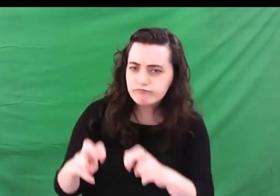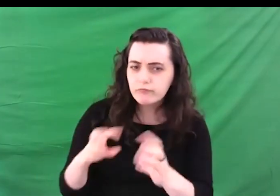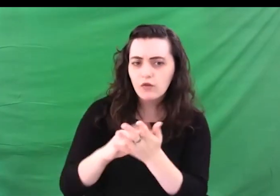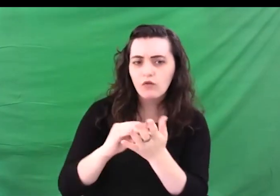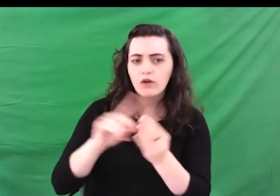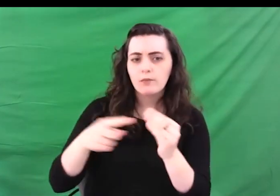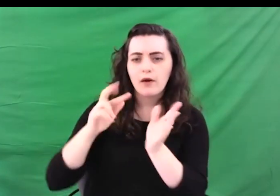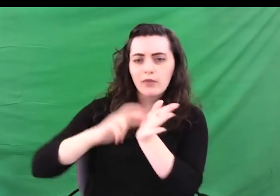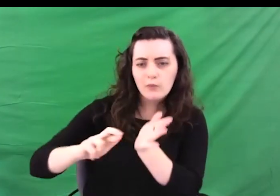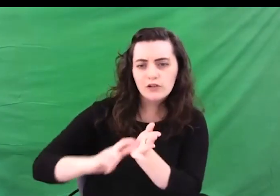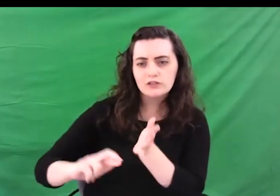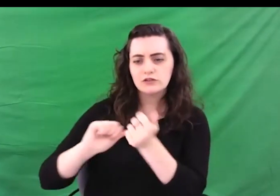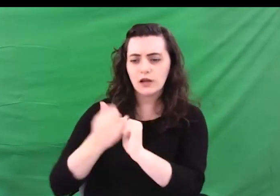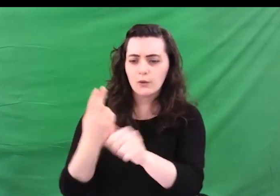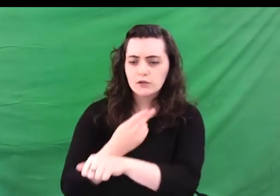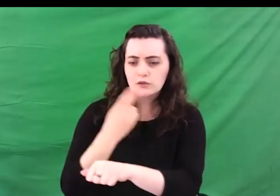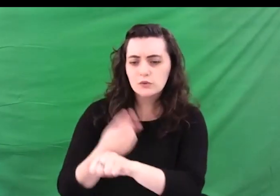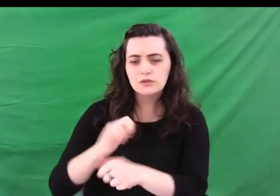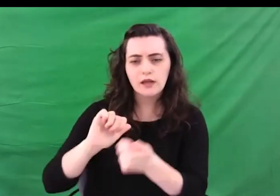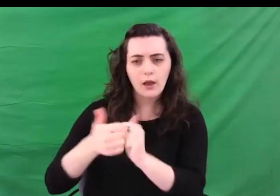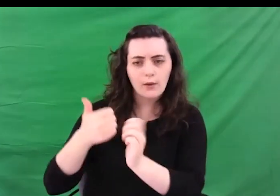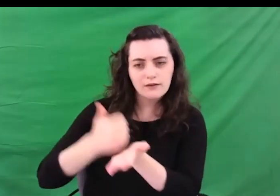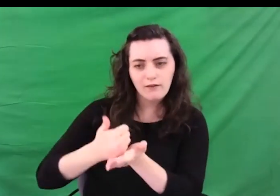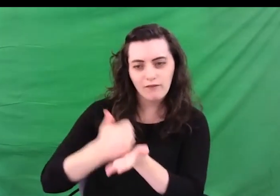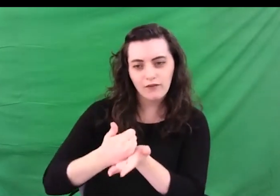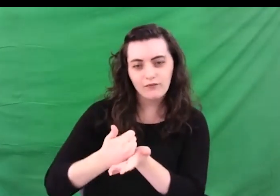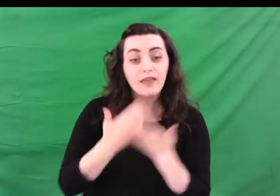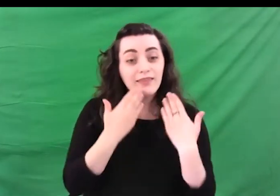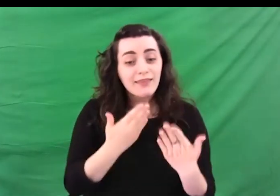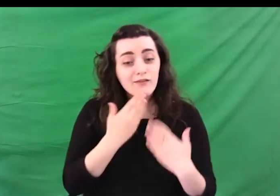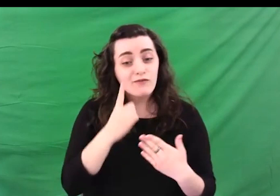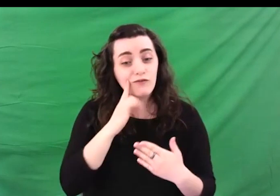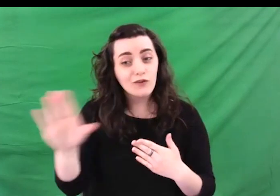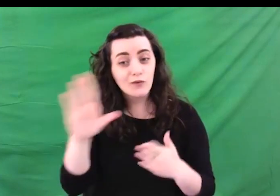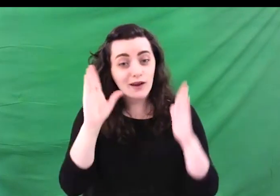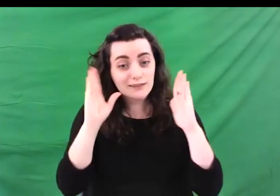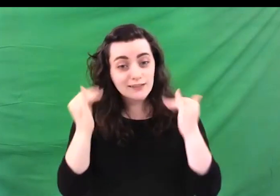I thank you for all of your attention today. I look forward to our discussion,